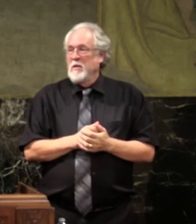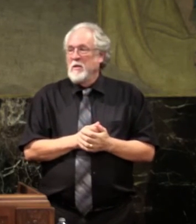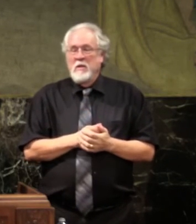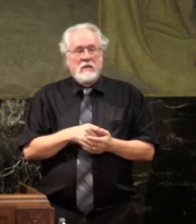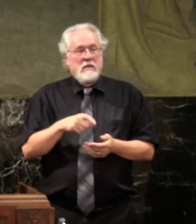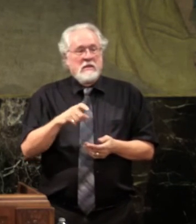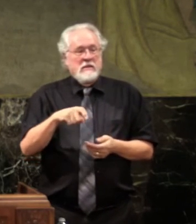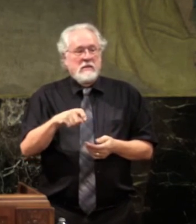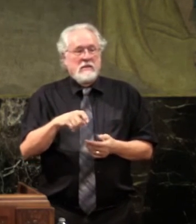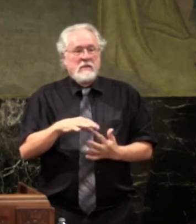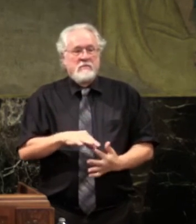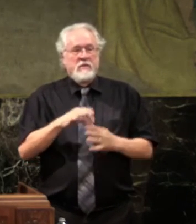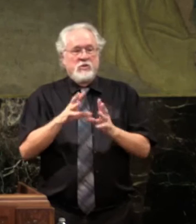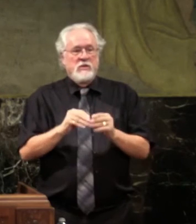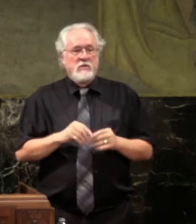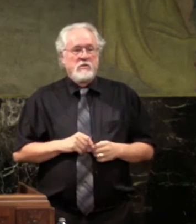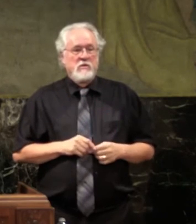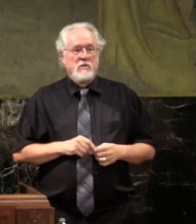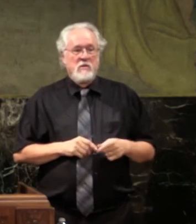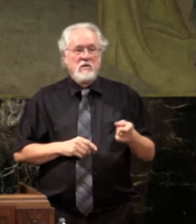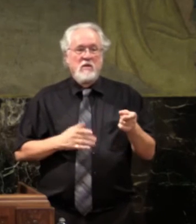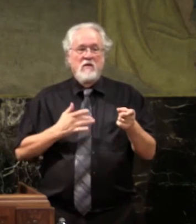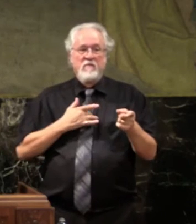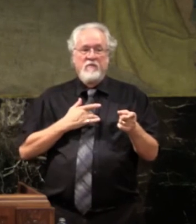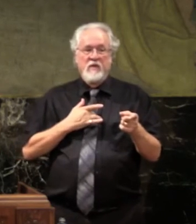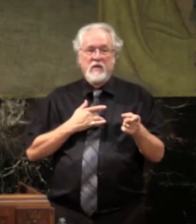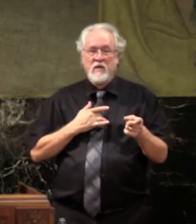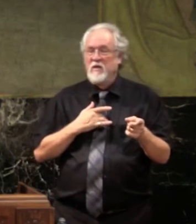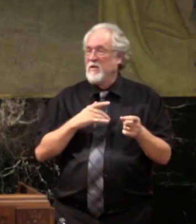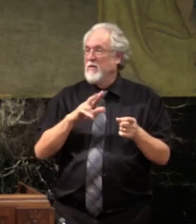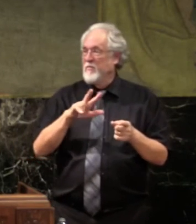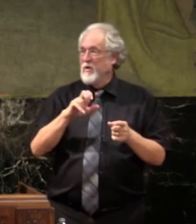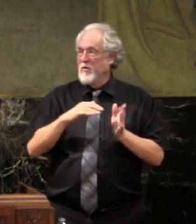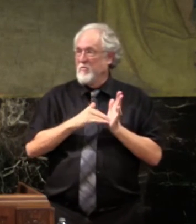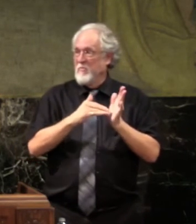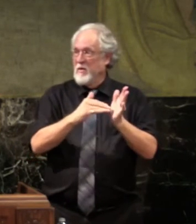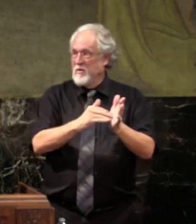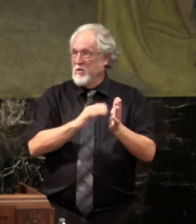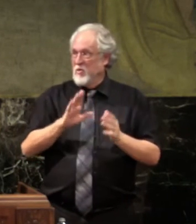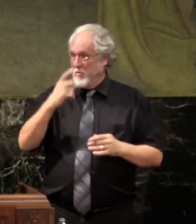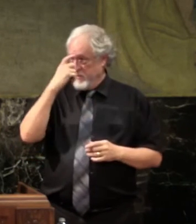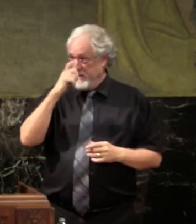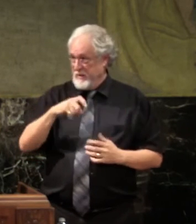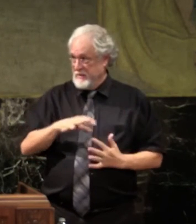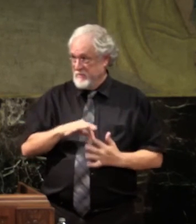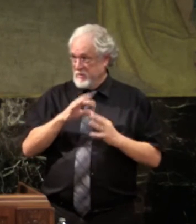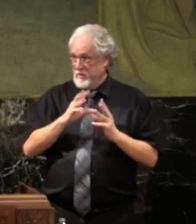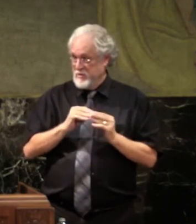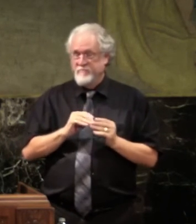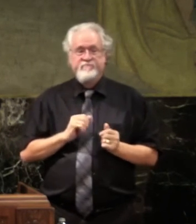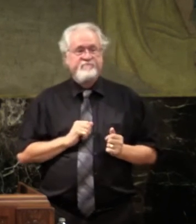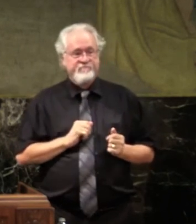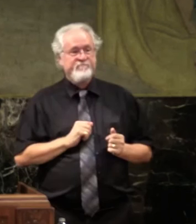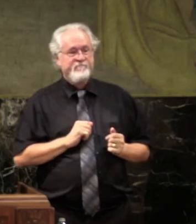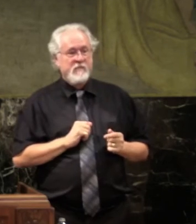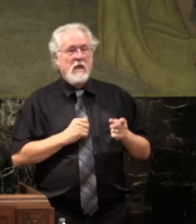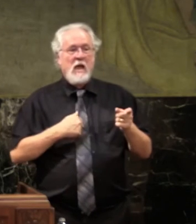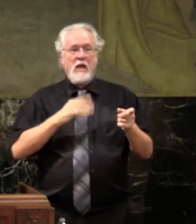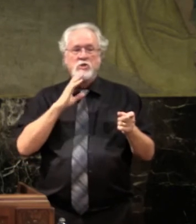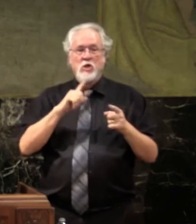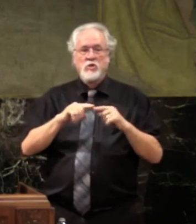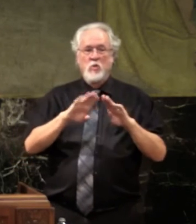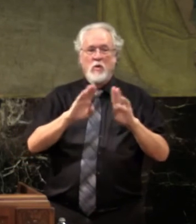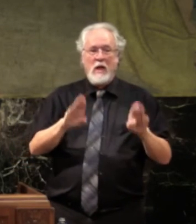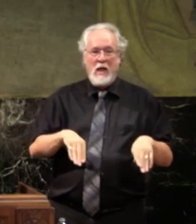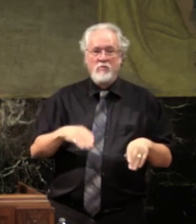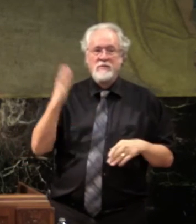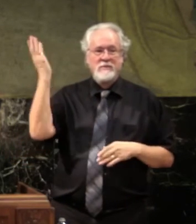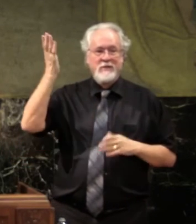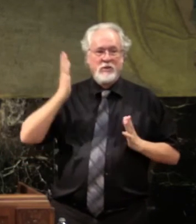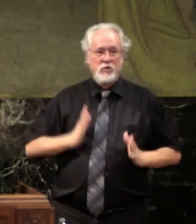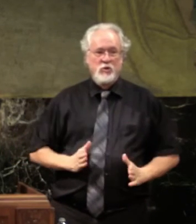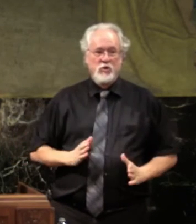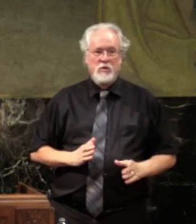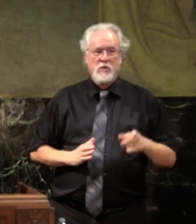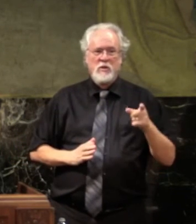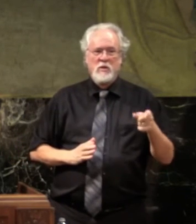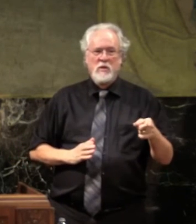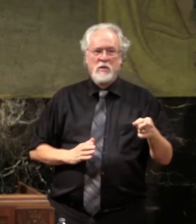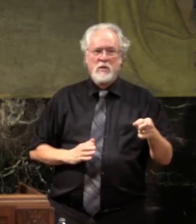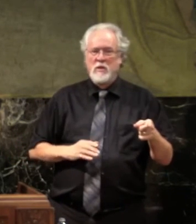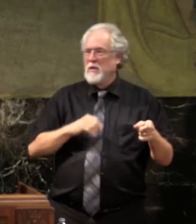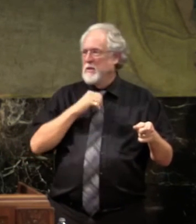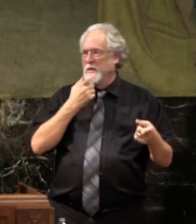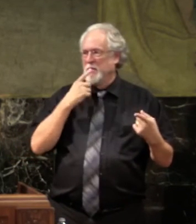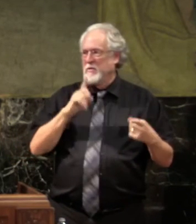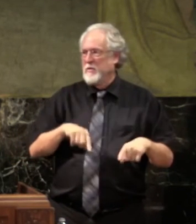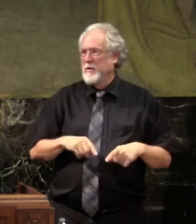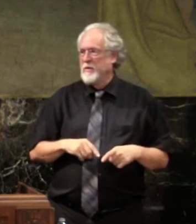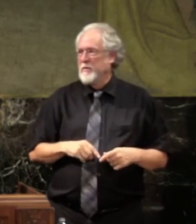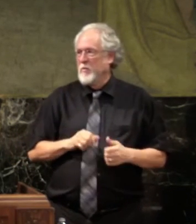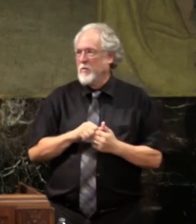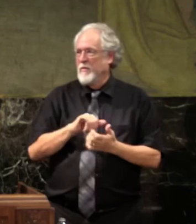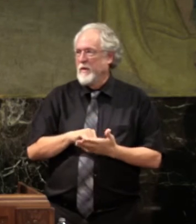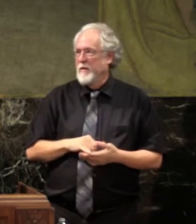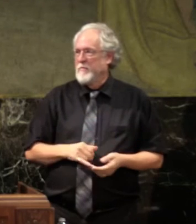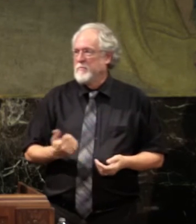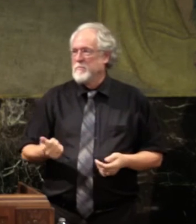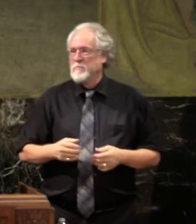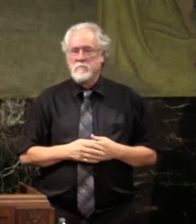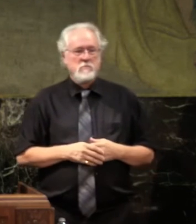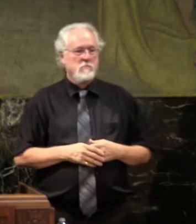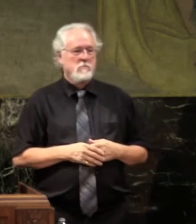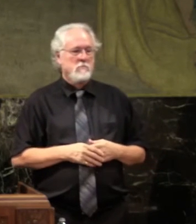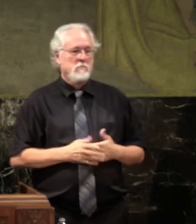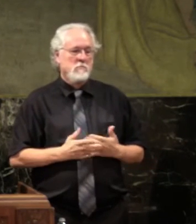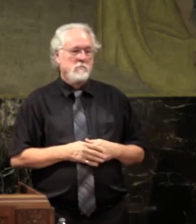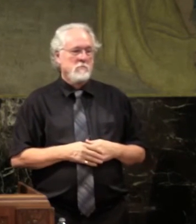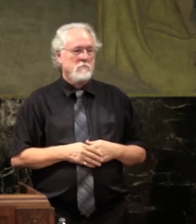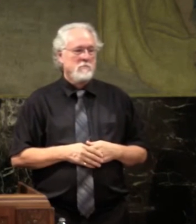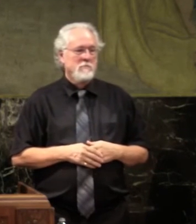special session